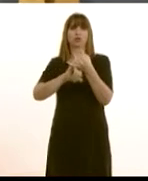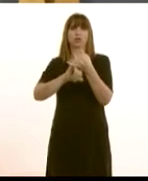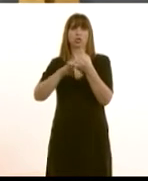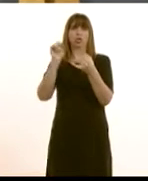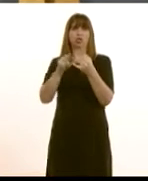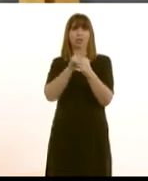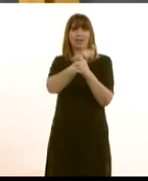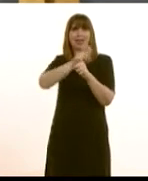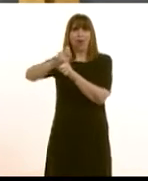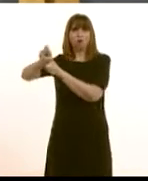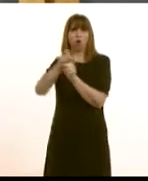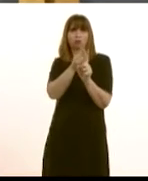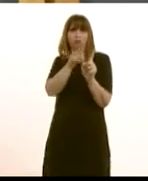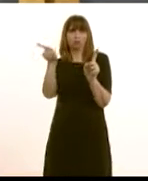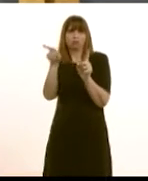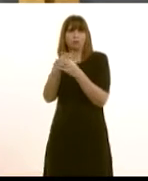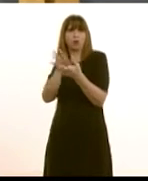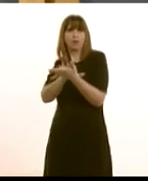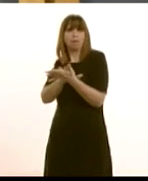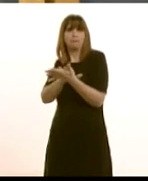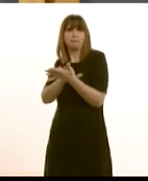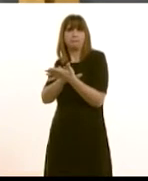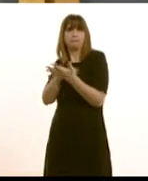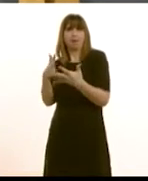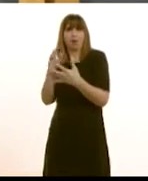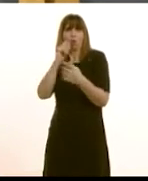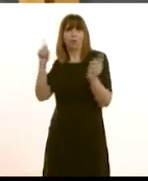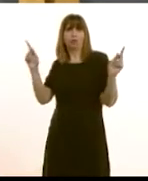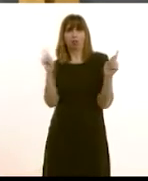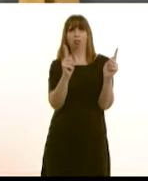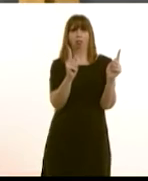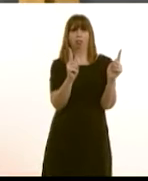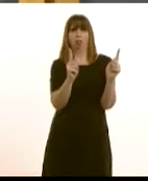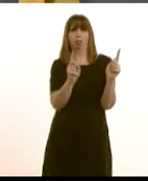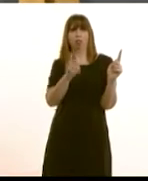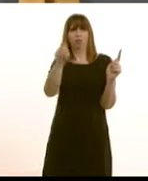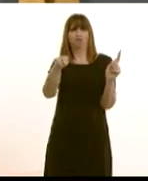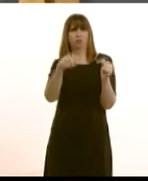International, as they do now. Iím sure youíll agree this would be extremely detrimental